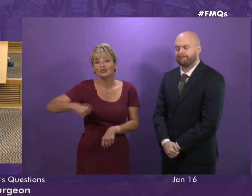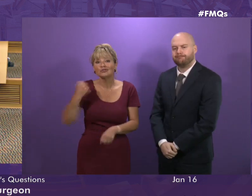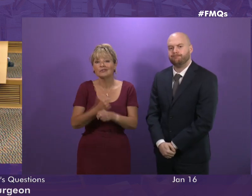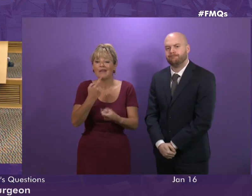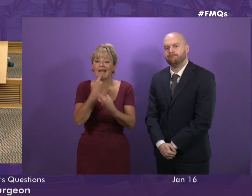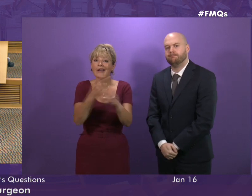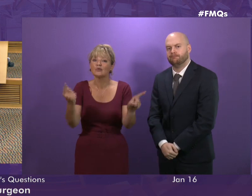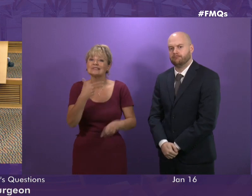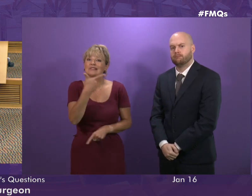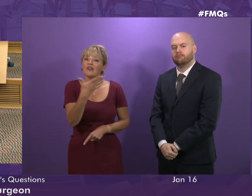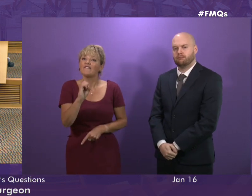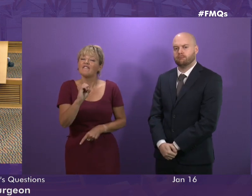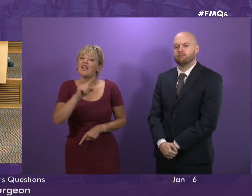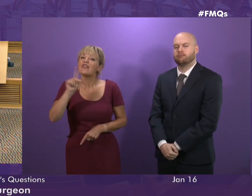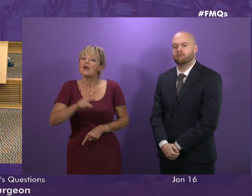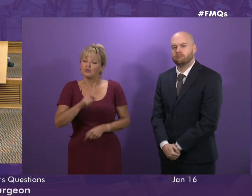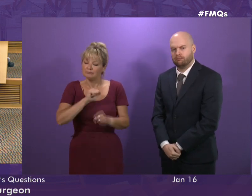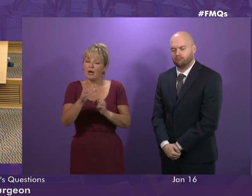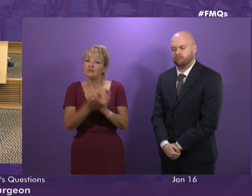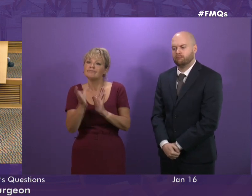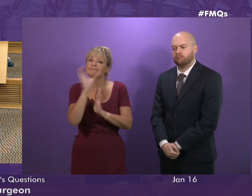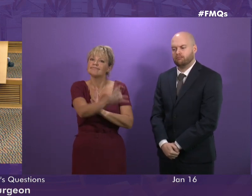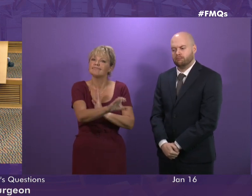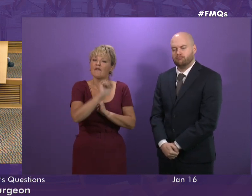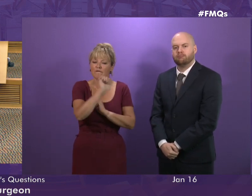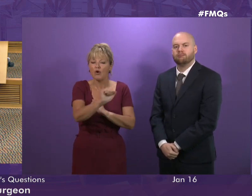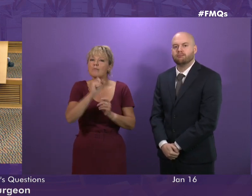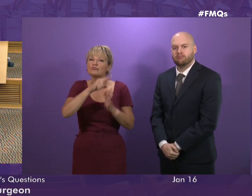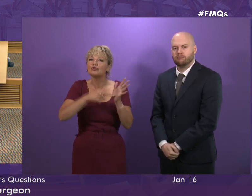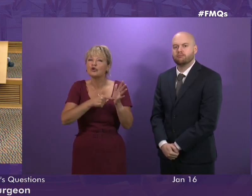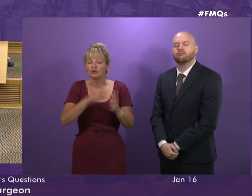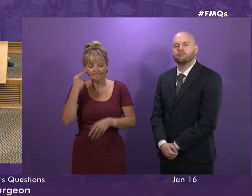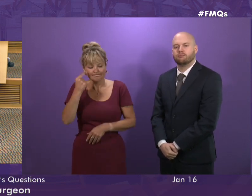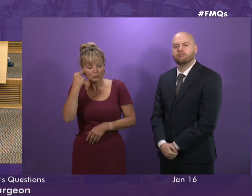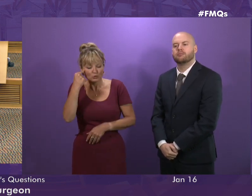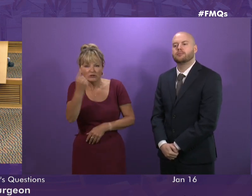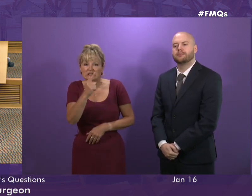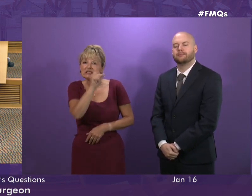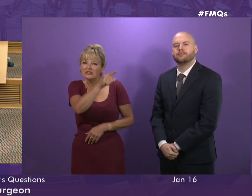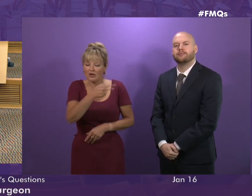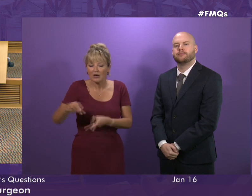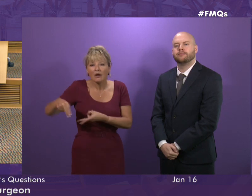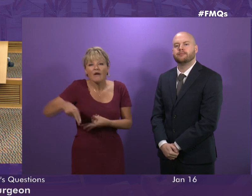£750,000 of funding for a project to investigate the migration of wild salmon on the west coast.